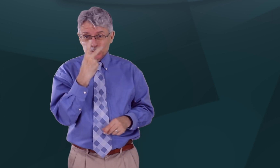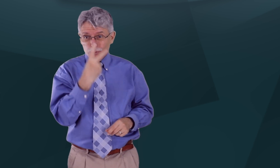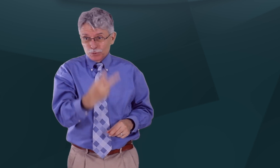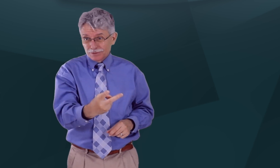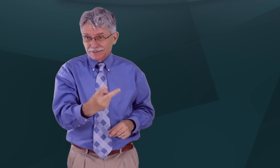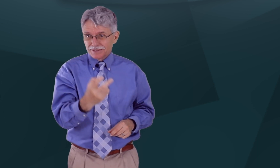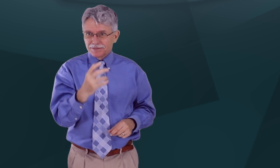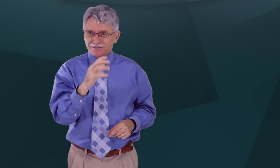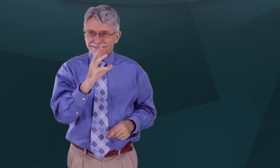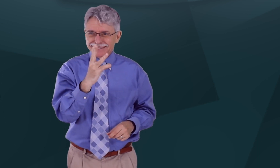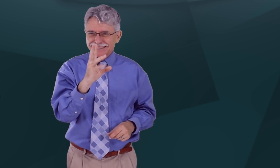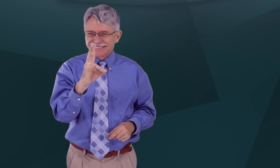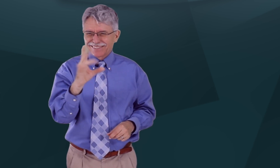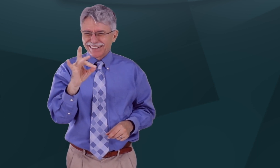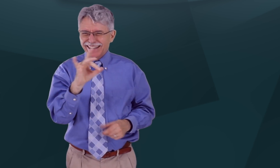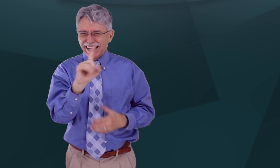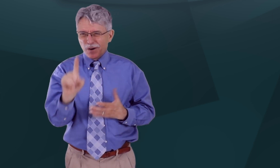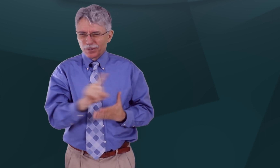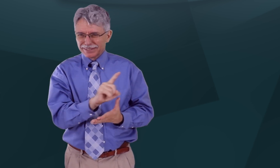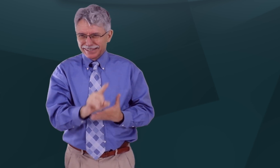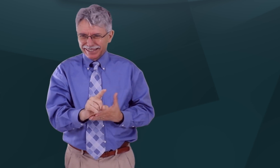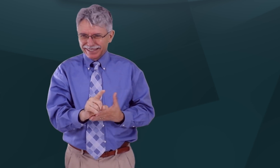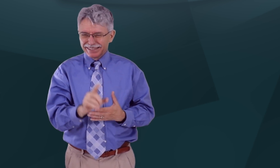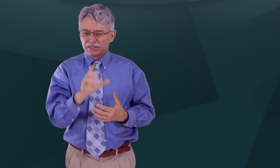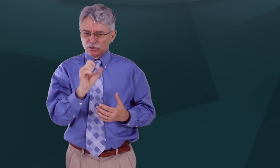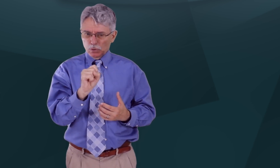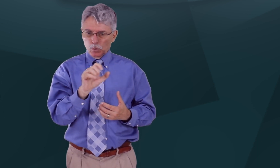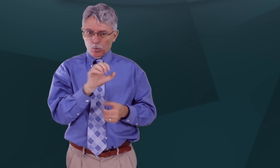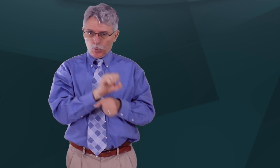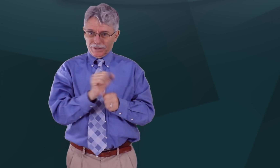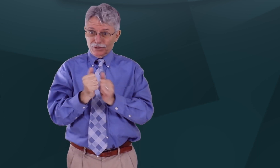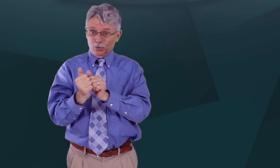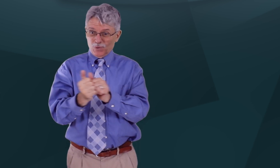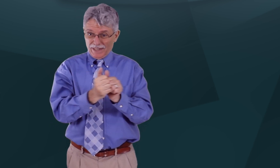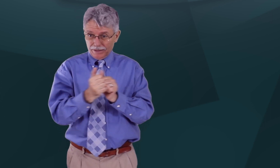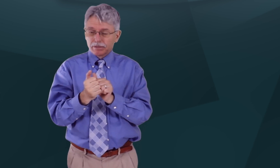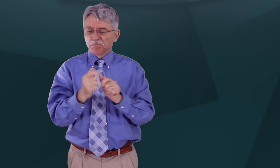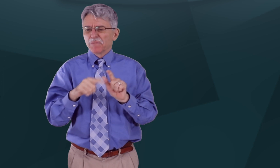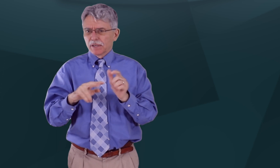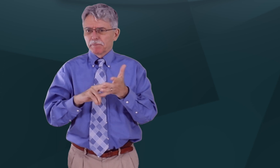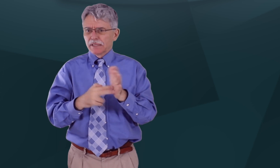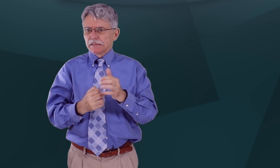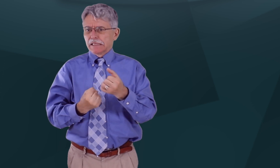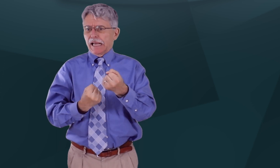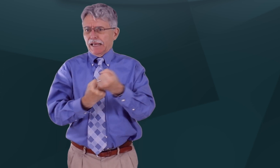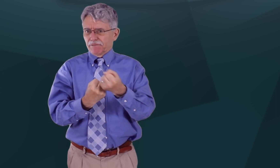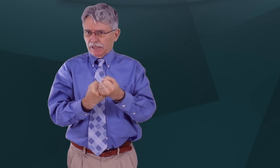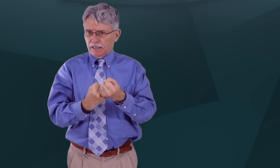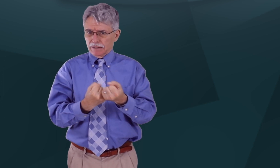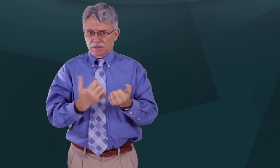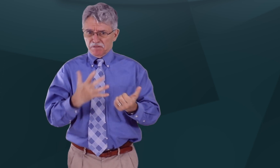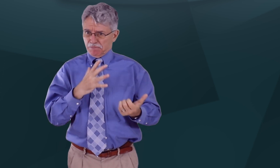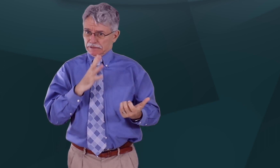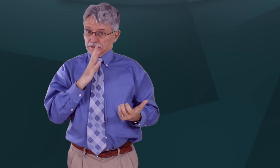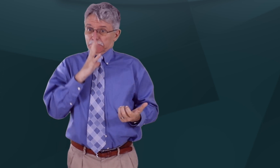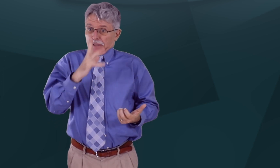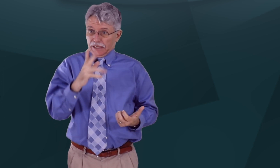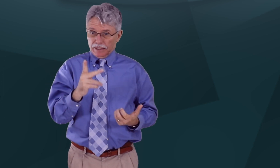You see them six, seven, eight hours a day. So working together means we can advocate. We can speak up.